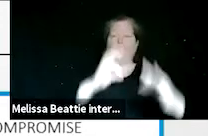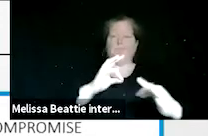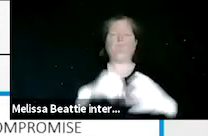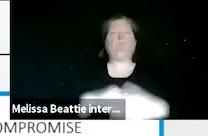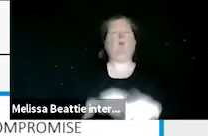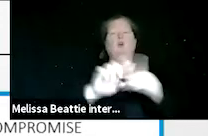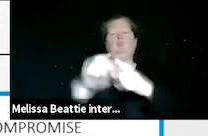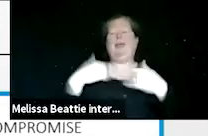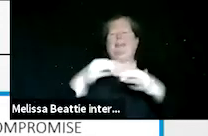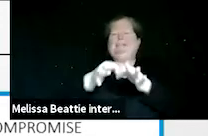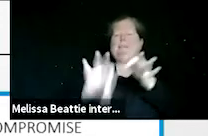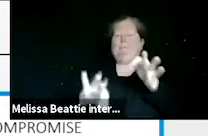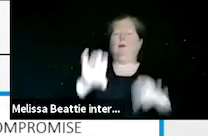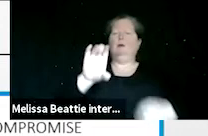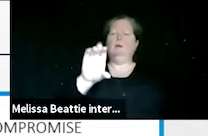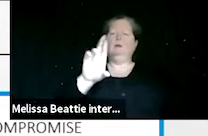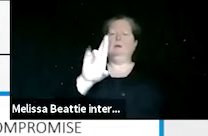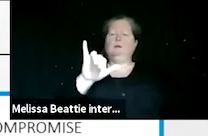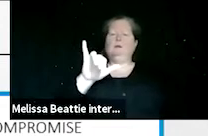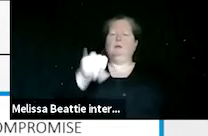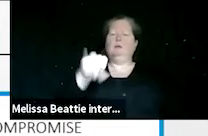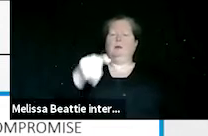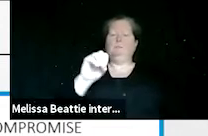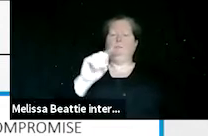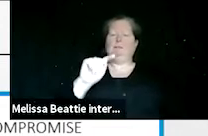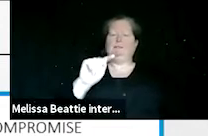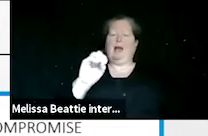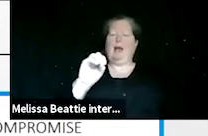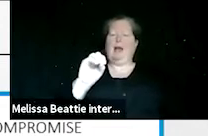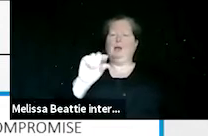Ben Woelk: Problem and they're not because we were trying to teach cryptography, but we